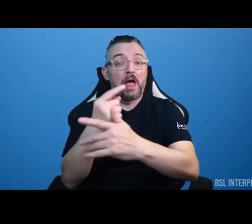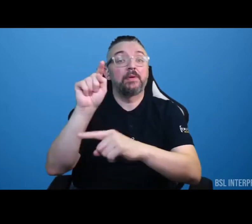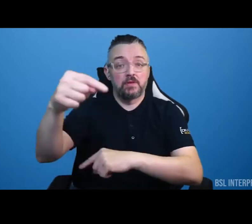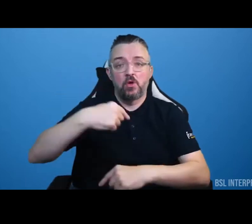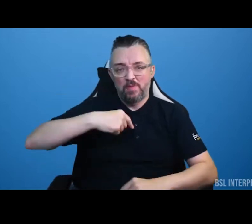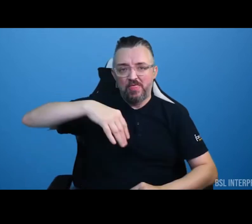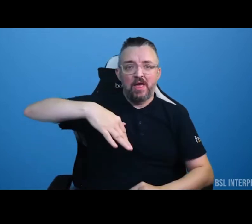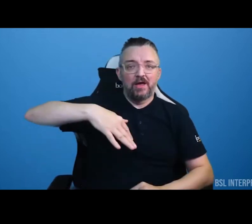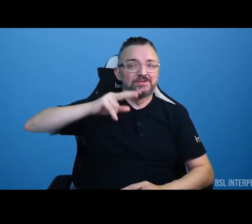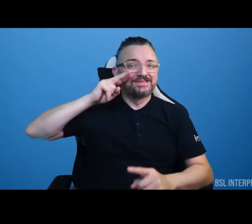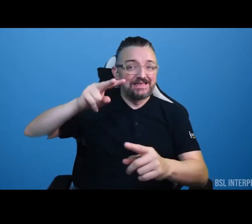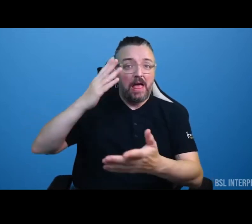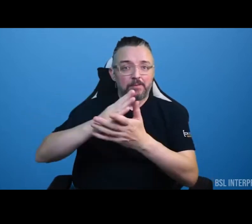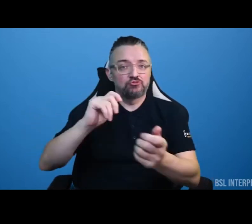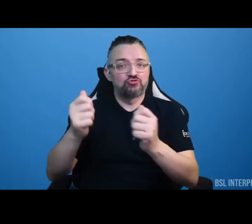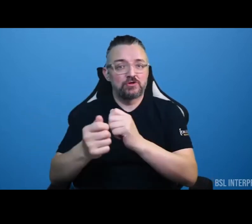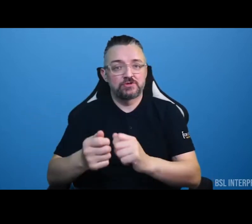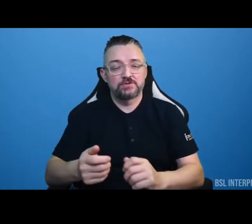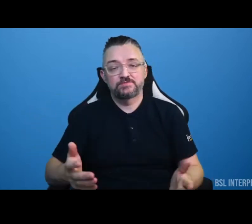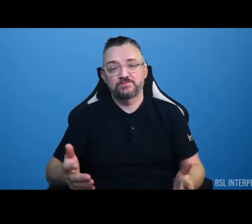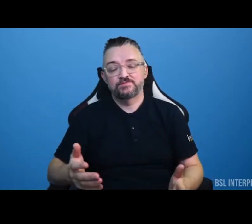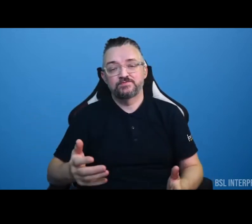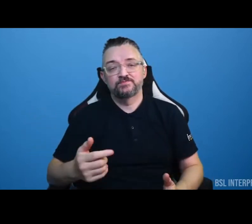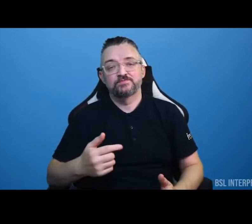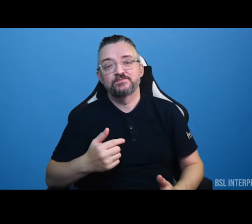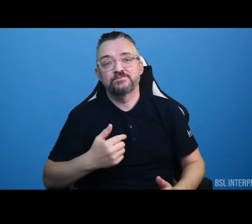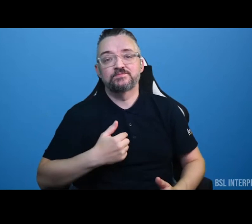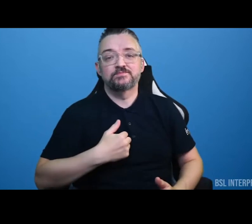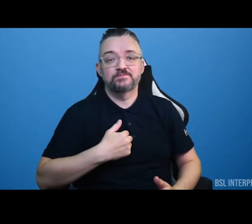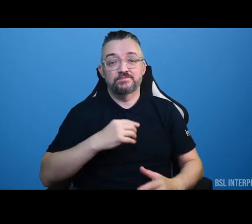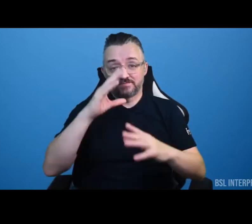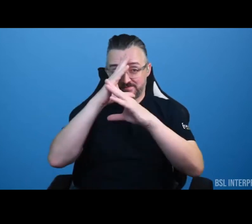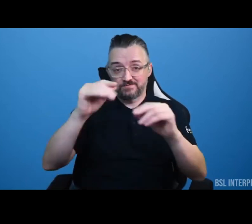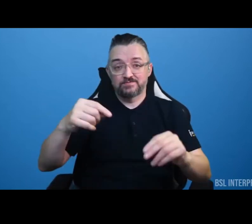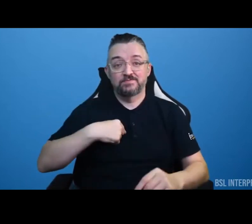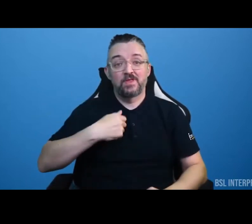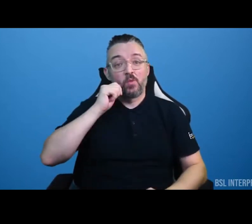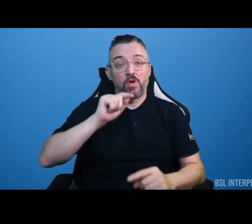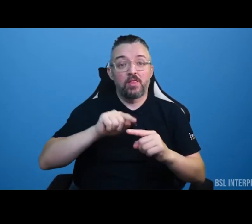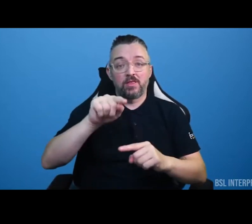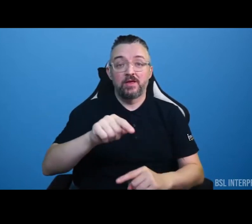I always like to confess in any conversation, I'm gonna be 54 in the year that